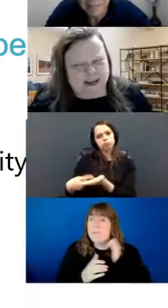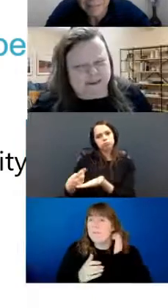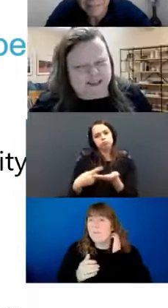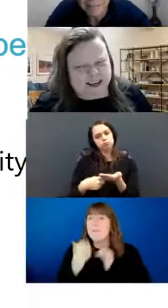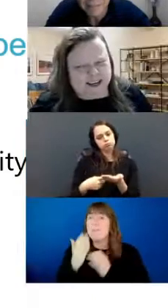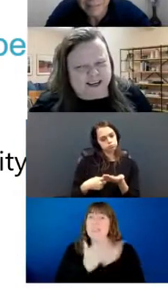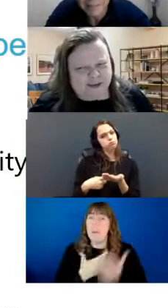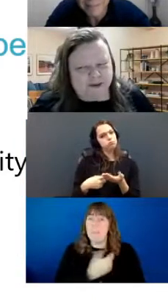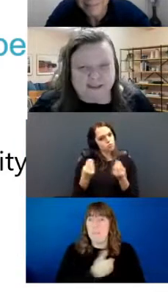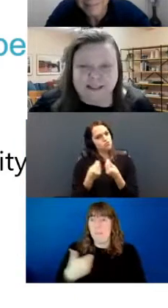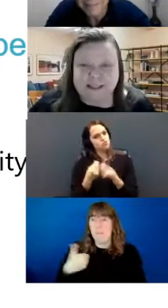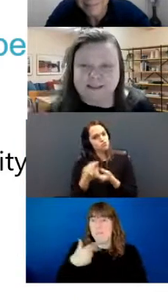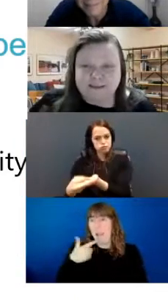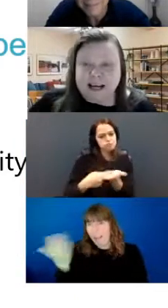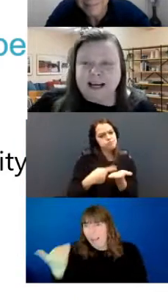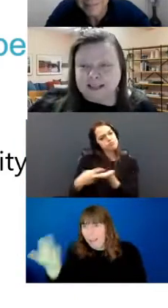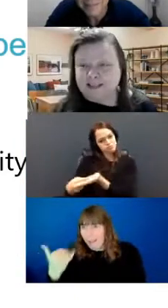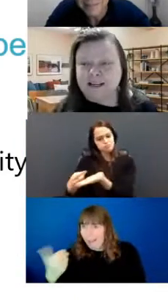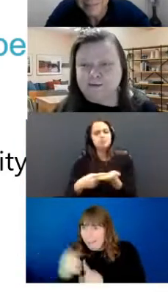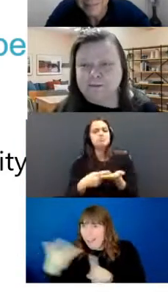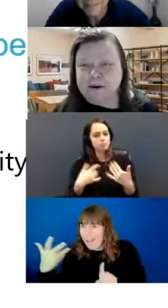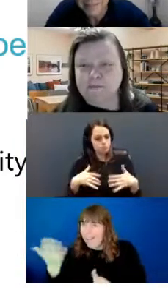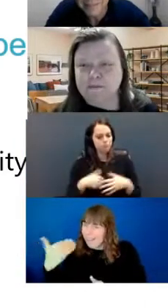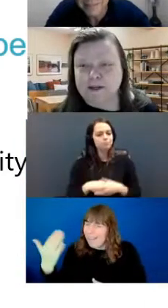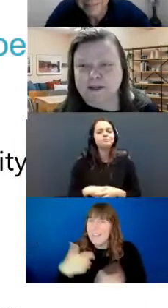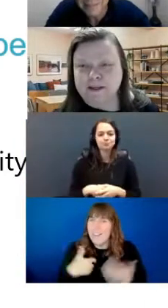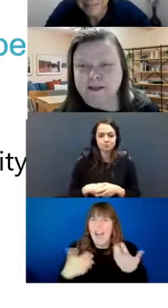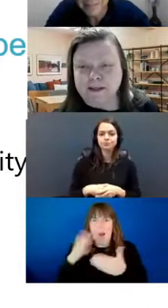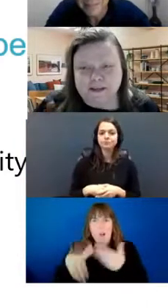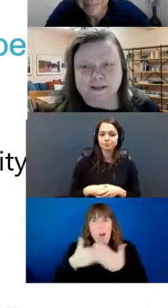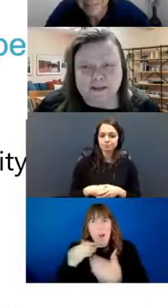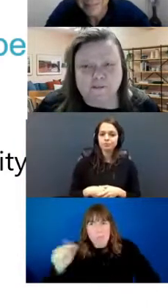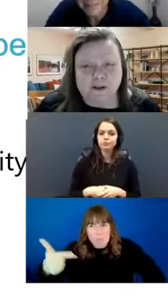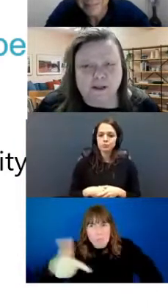have to say you know because i like to i like to hear from everybody because i think we all have